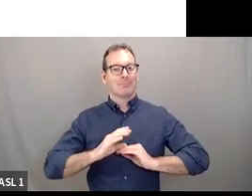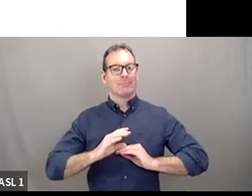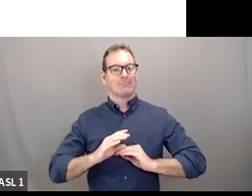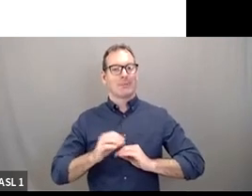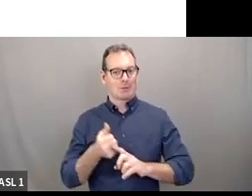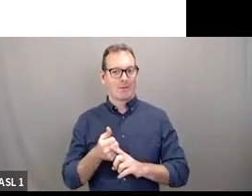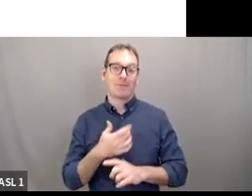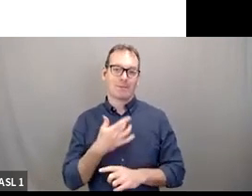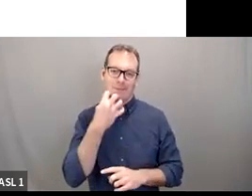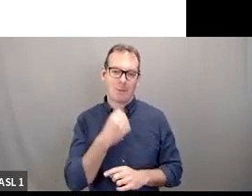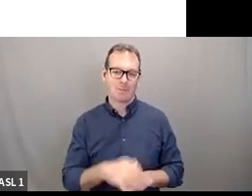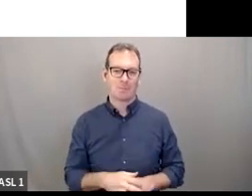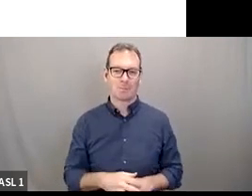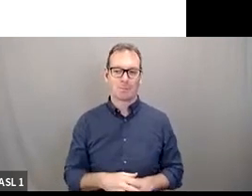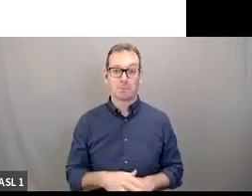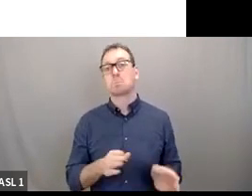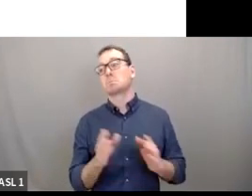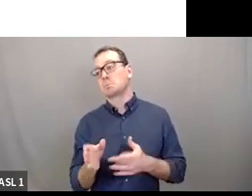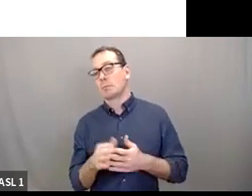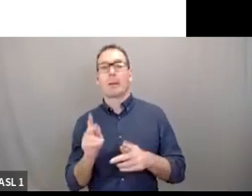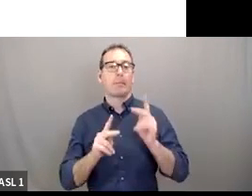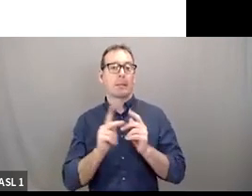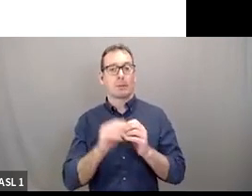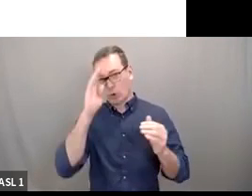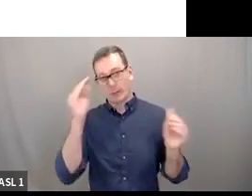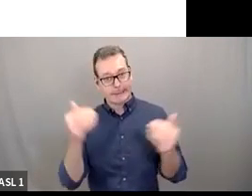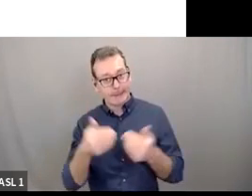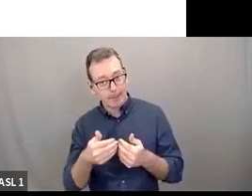with people that have autism it's great with people that have attention deficit